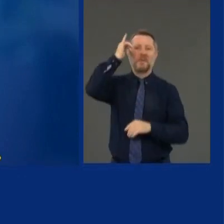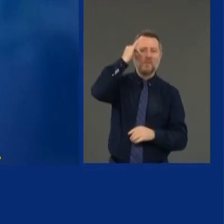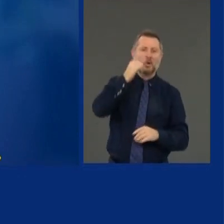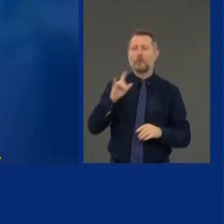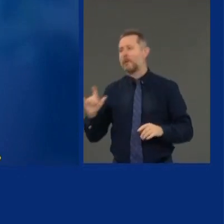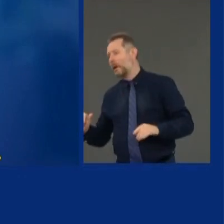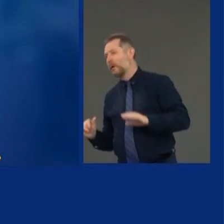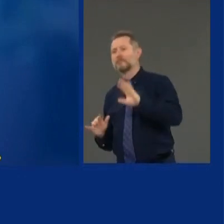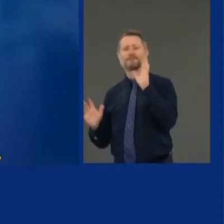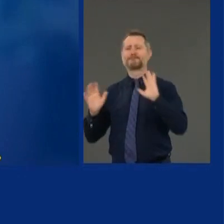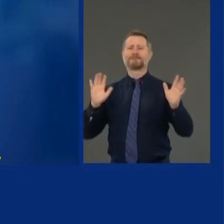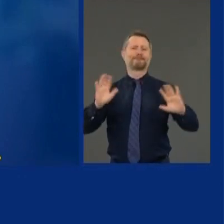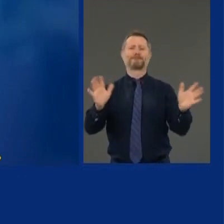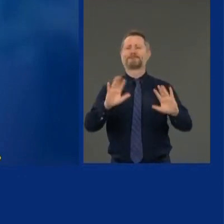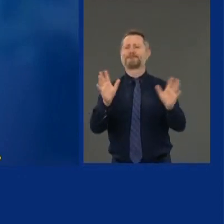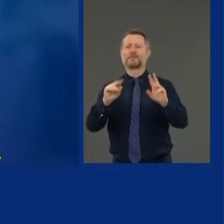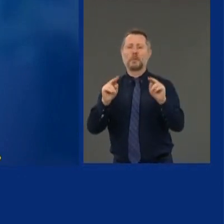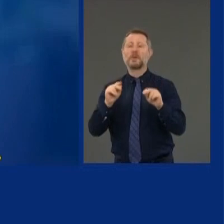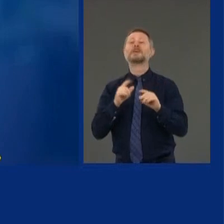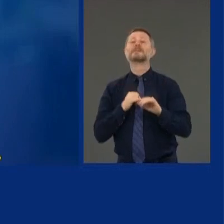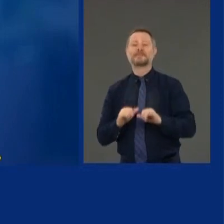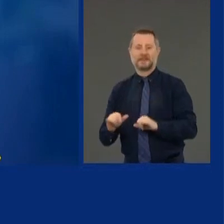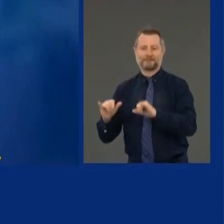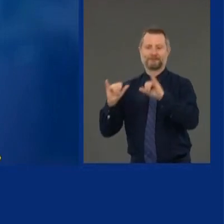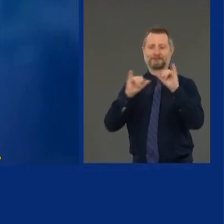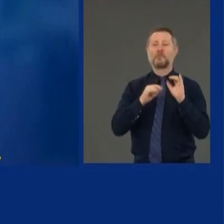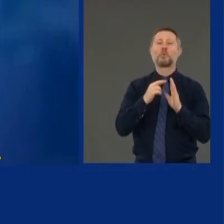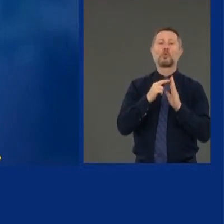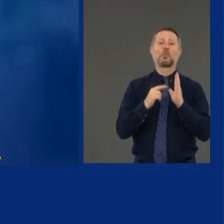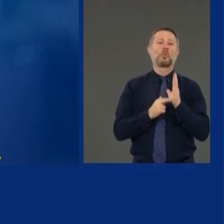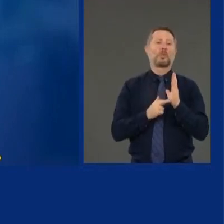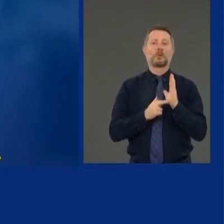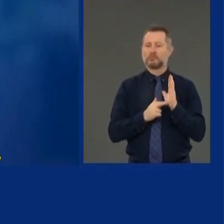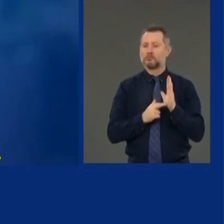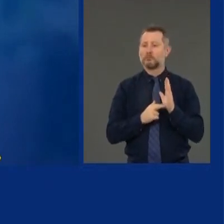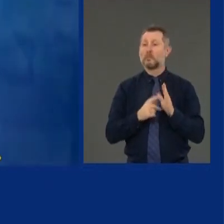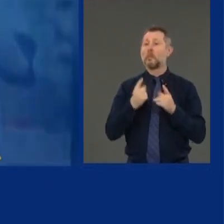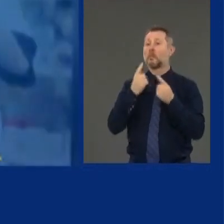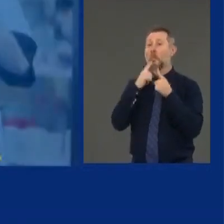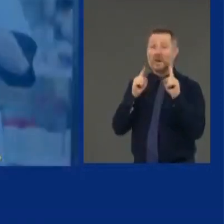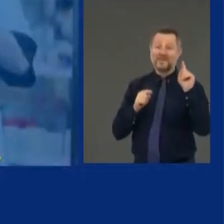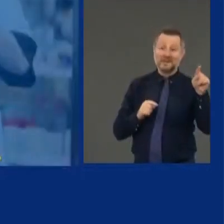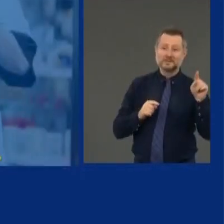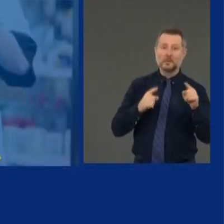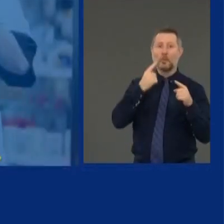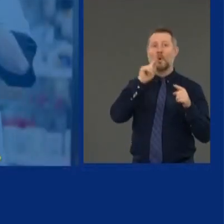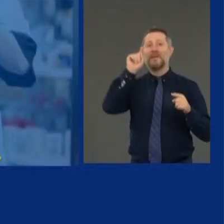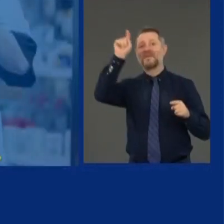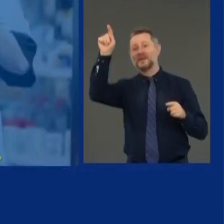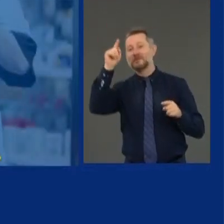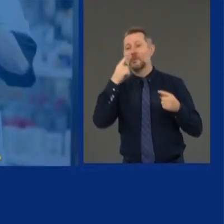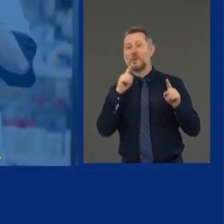WE DON'T CHOOSE THE RULES FOR NEW YORK CITY. WE DON'T CHOOSE RULES FOR LONG ISLAND. IT'S ONE SET OF RULES FOR